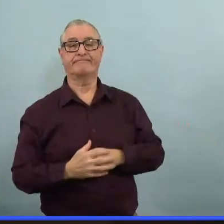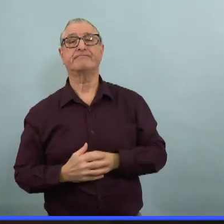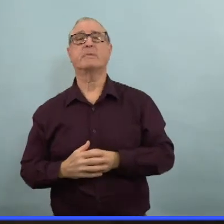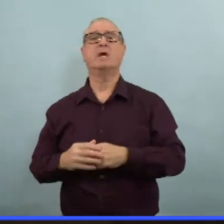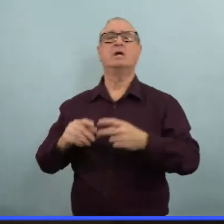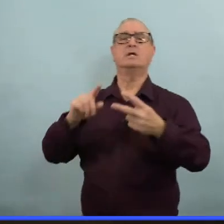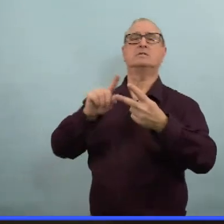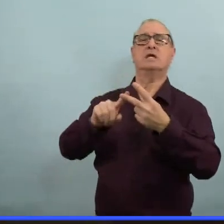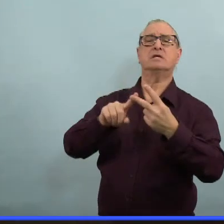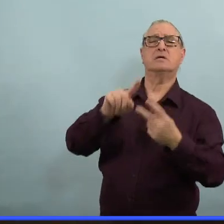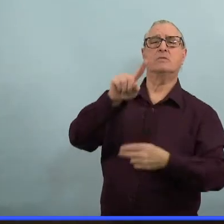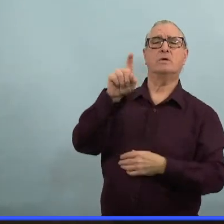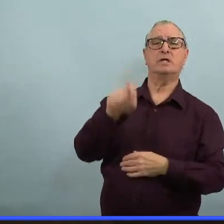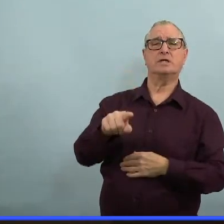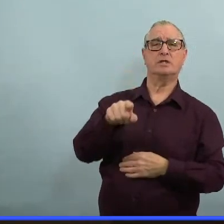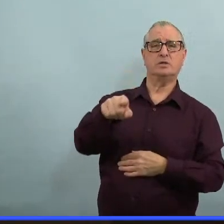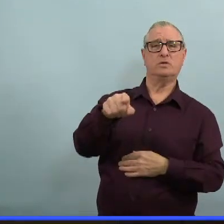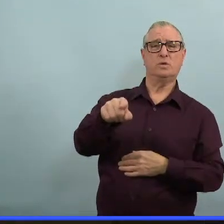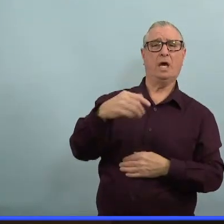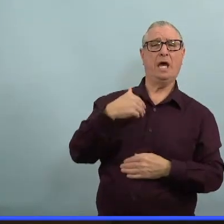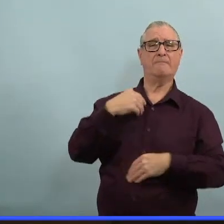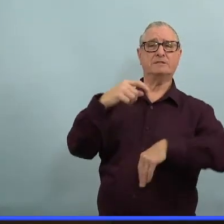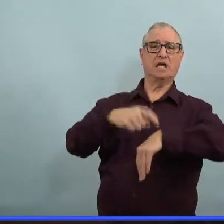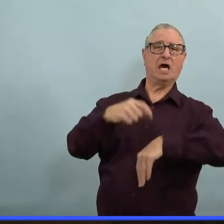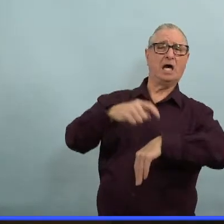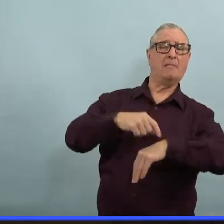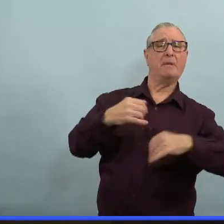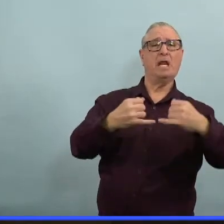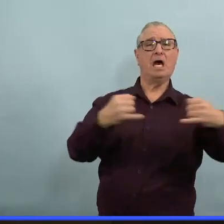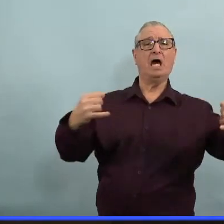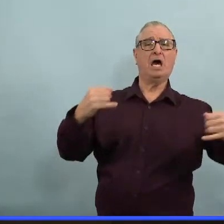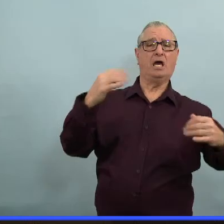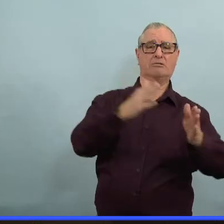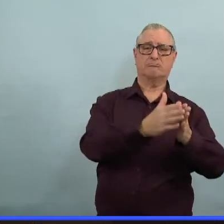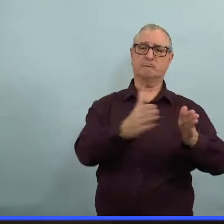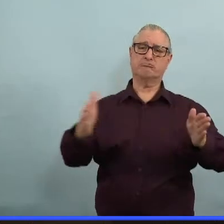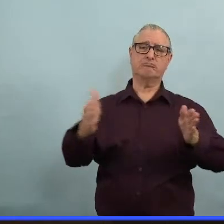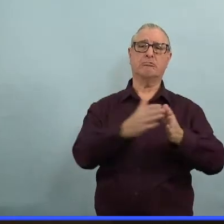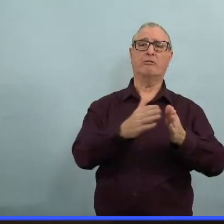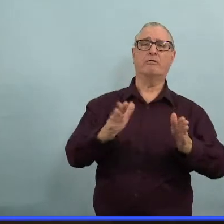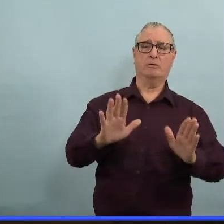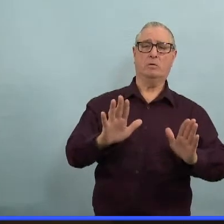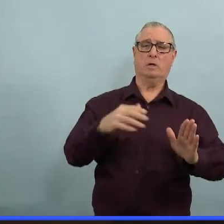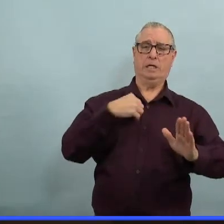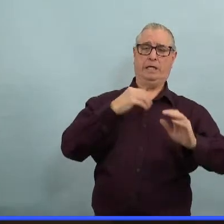timeline mapped out you know after the next two weeks of like other provinces have done like